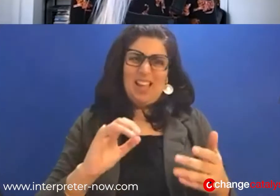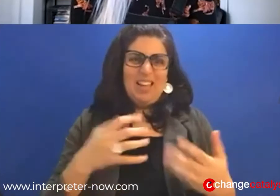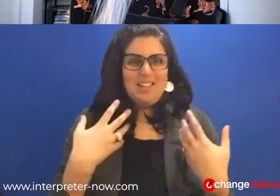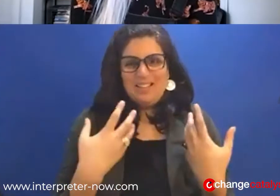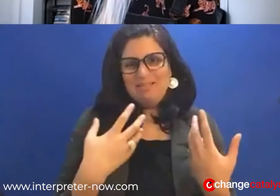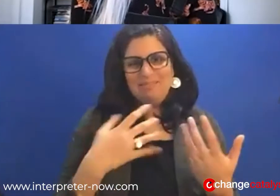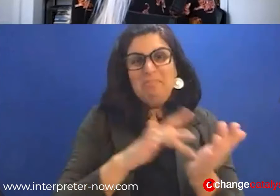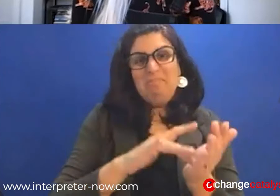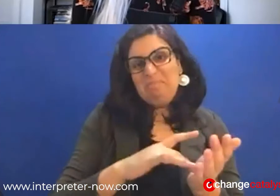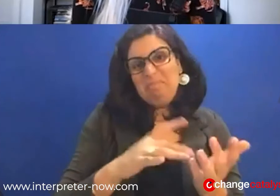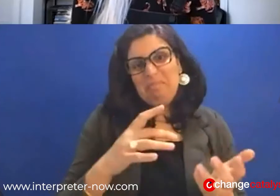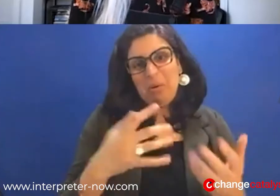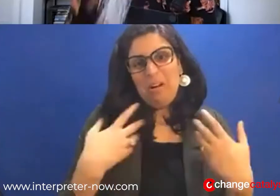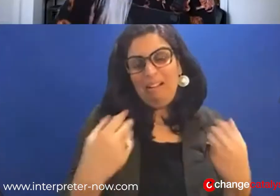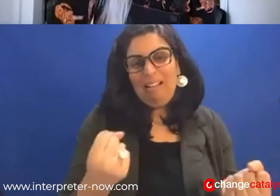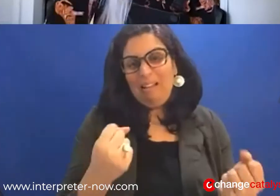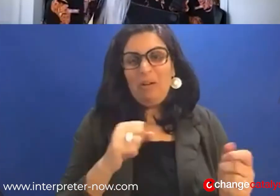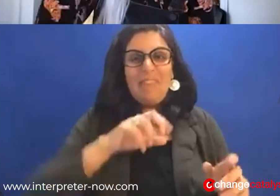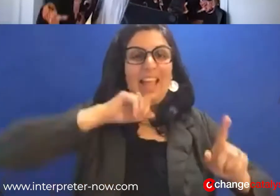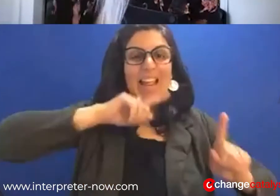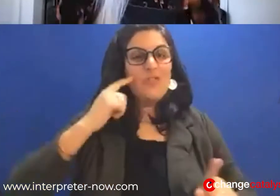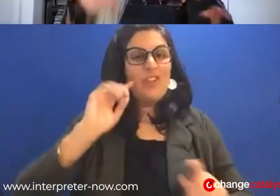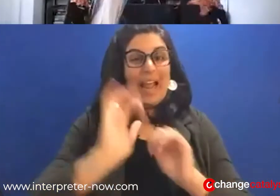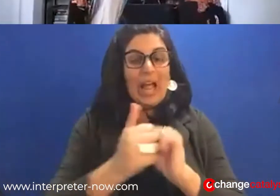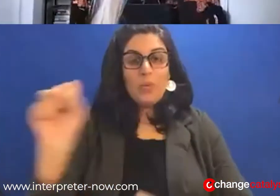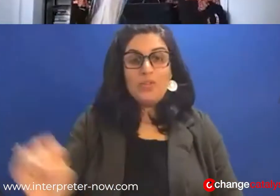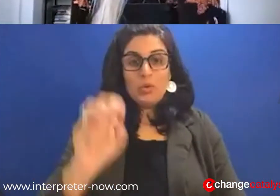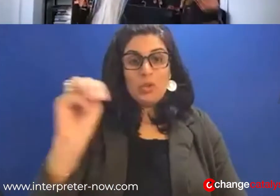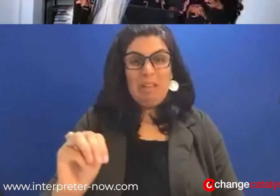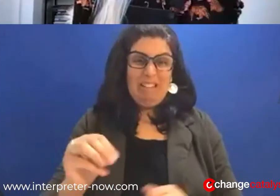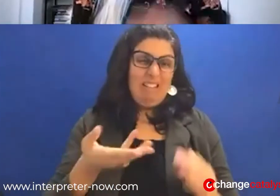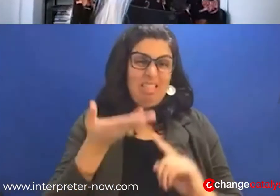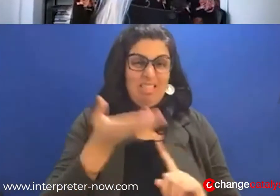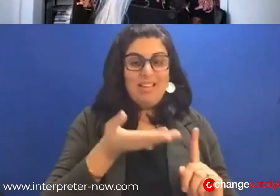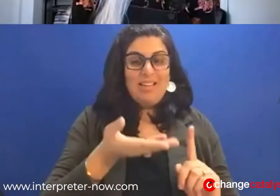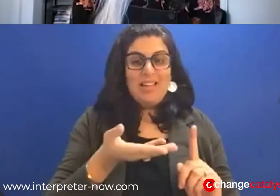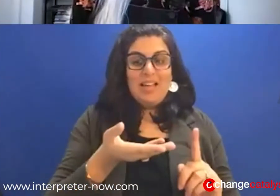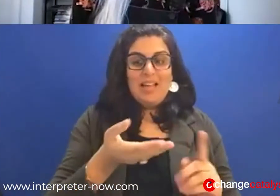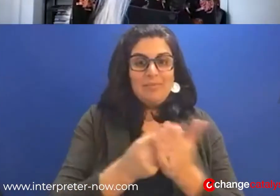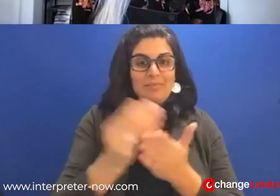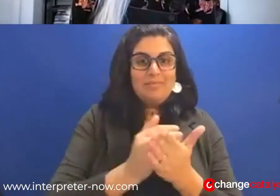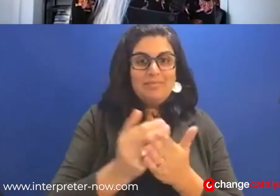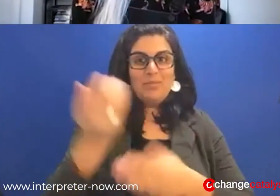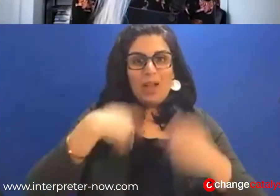It gamifies our attention. It monetizes our experiences instead of prioritizing them.